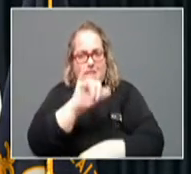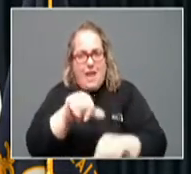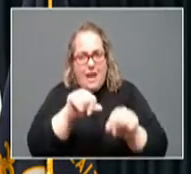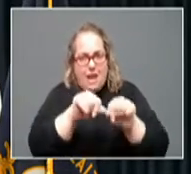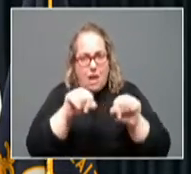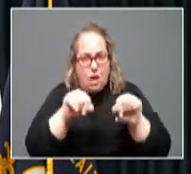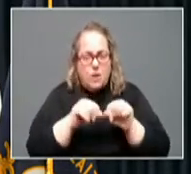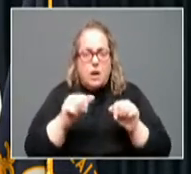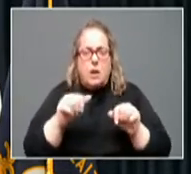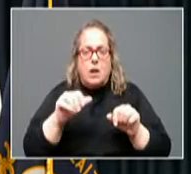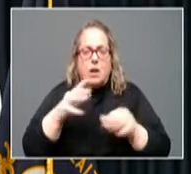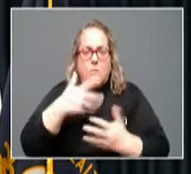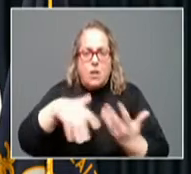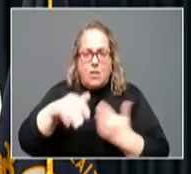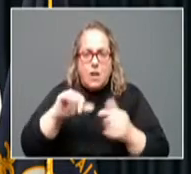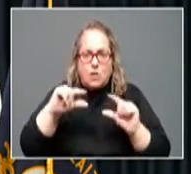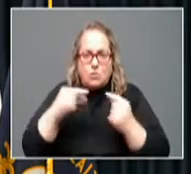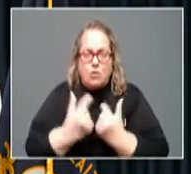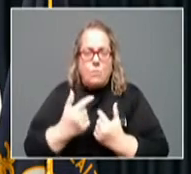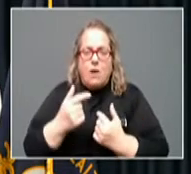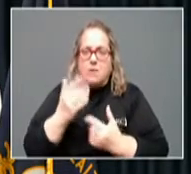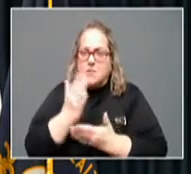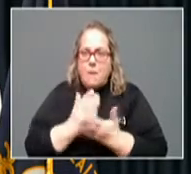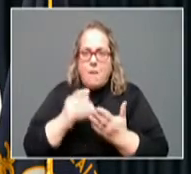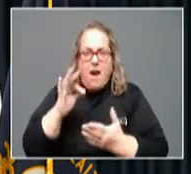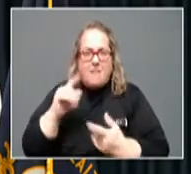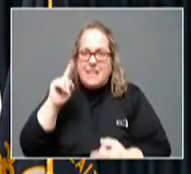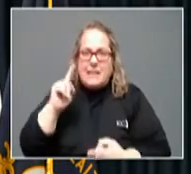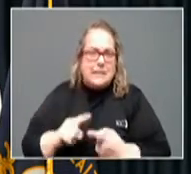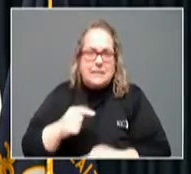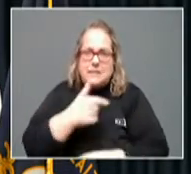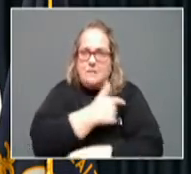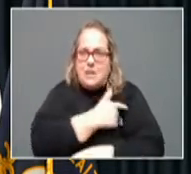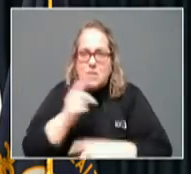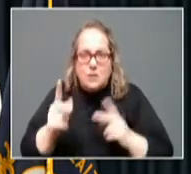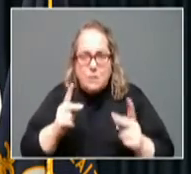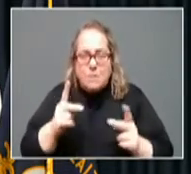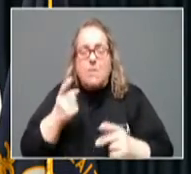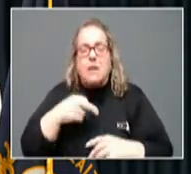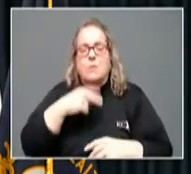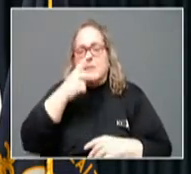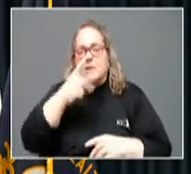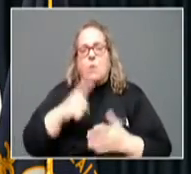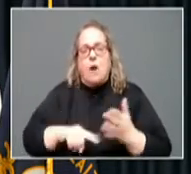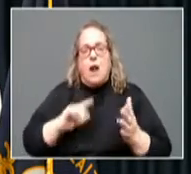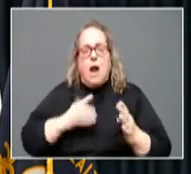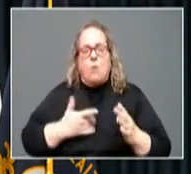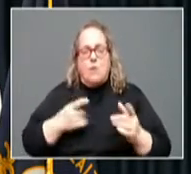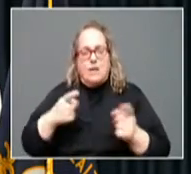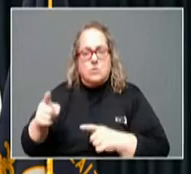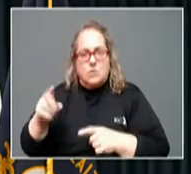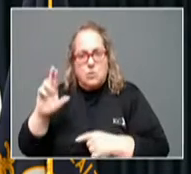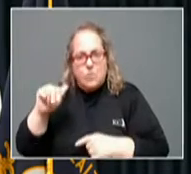that's some of the least vaccinated. And then we'll see, you know what our incident rate is, what our positivity rate is, how many cases there are. But